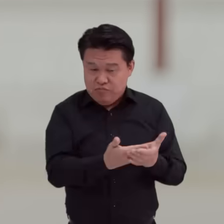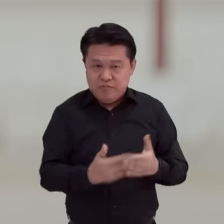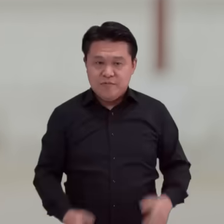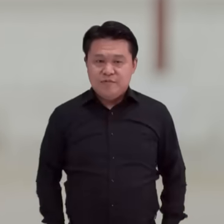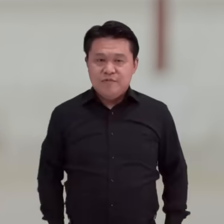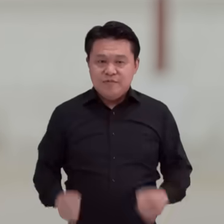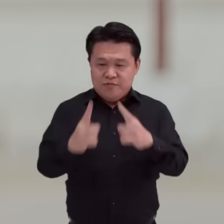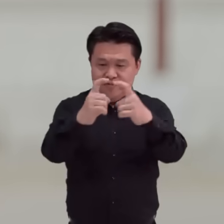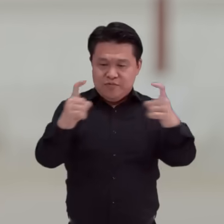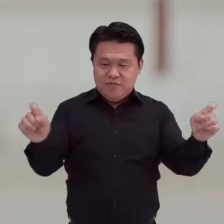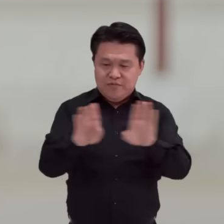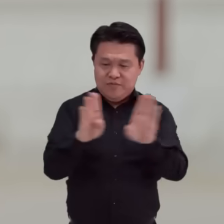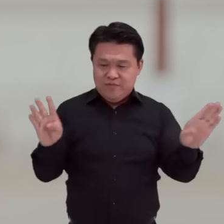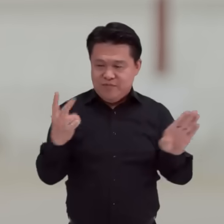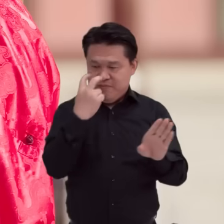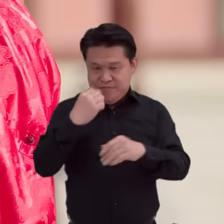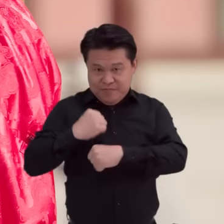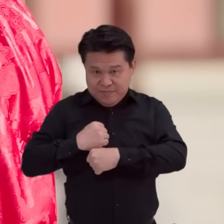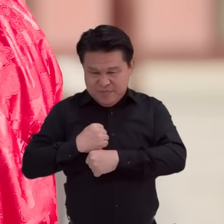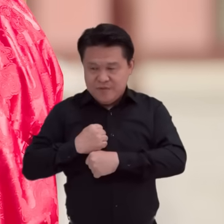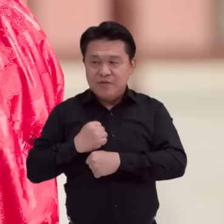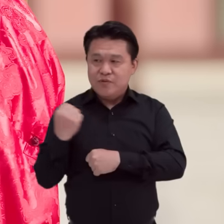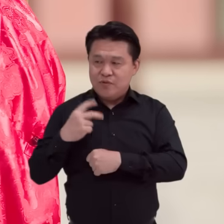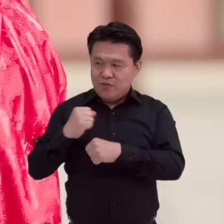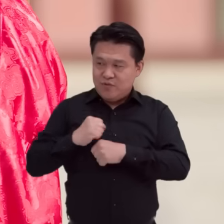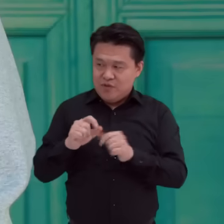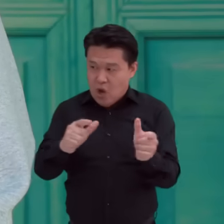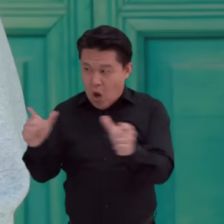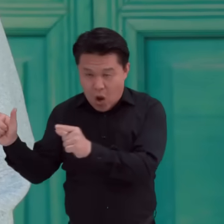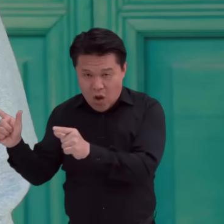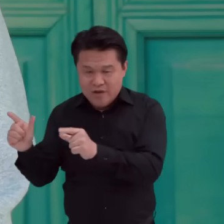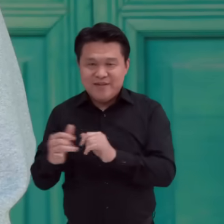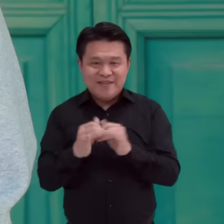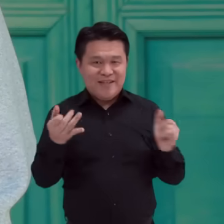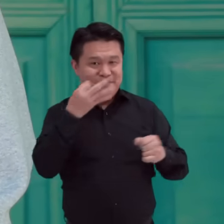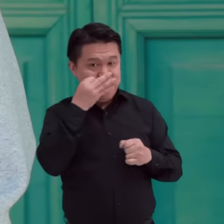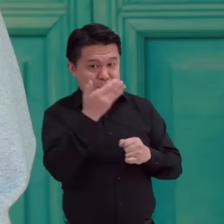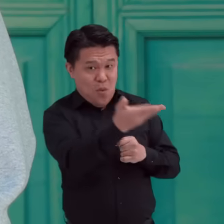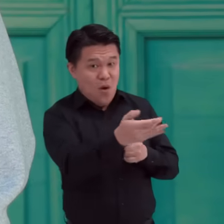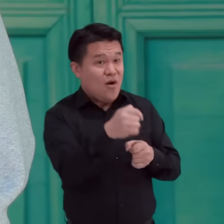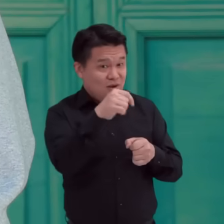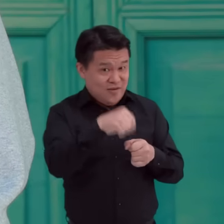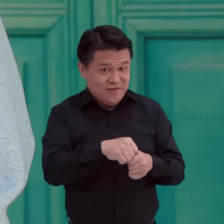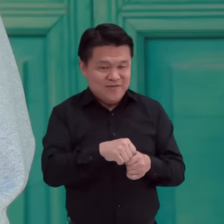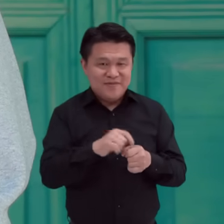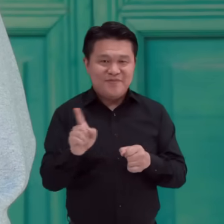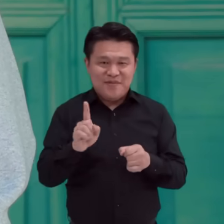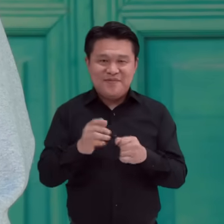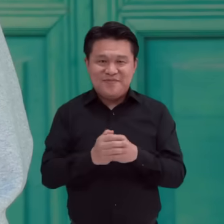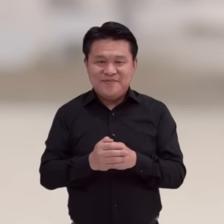It is an event symbolizing the royal escort culture of the Joseon Period and presenting the royal guards